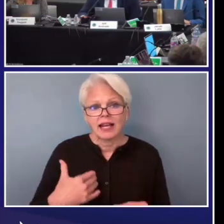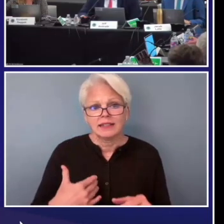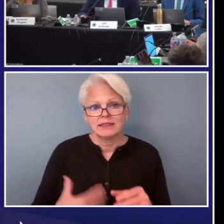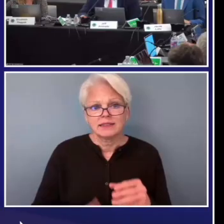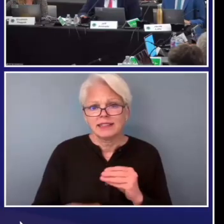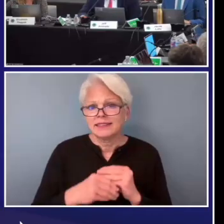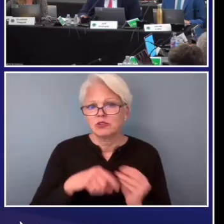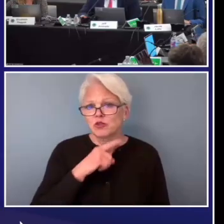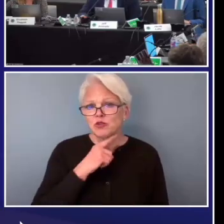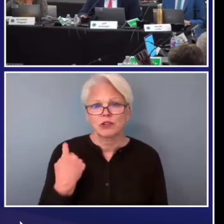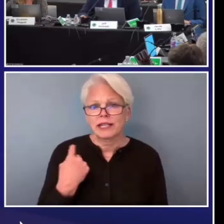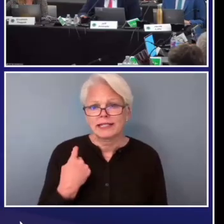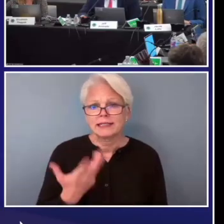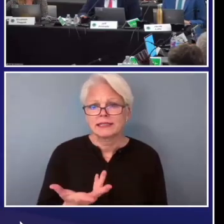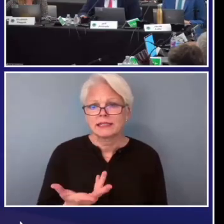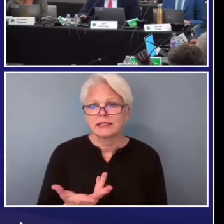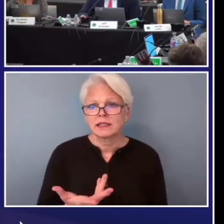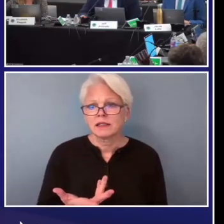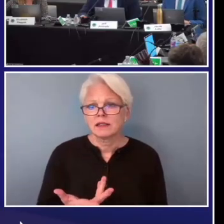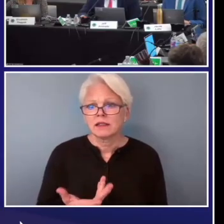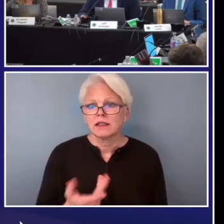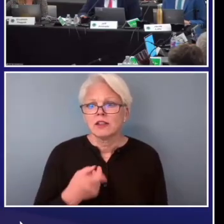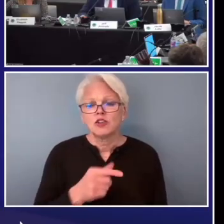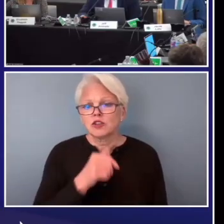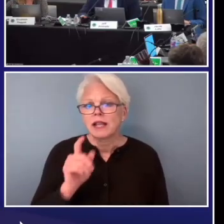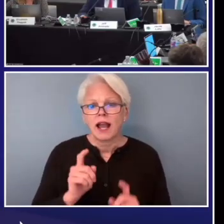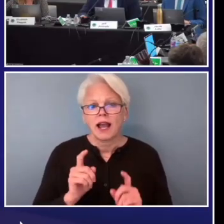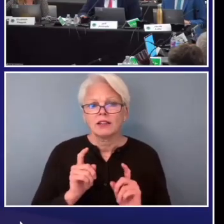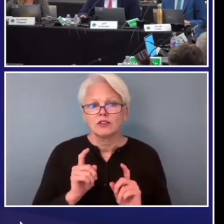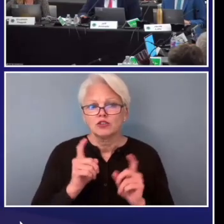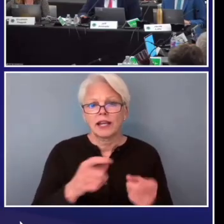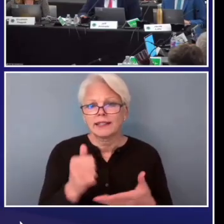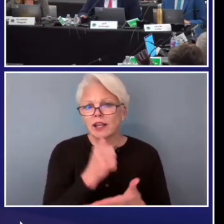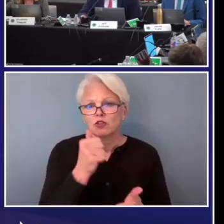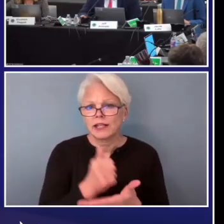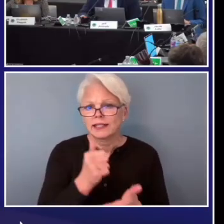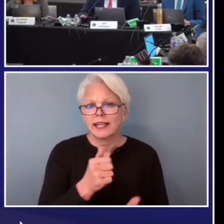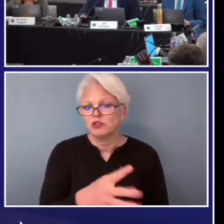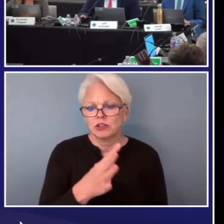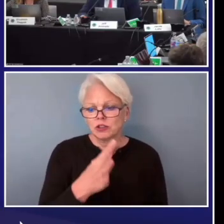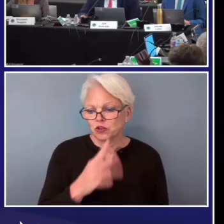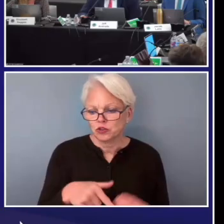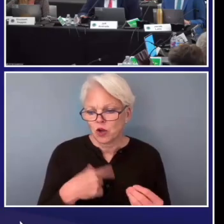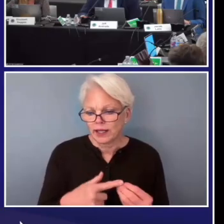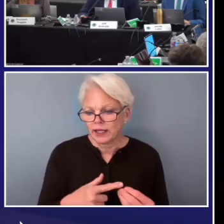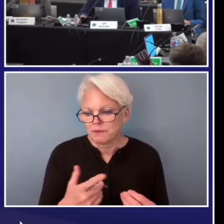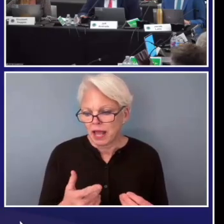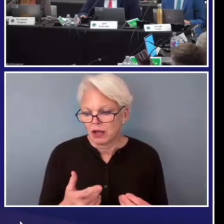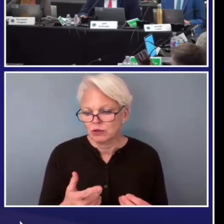I mean, what you're, I mean, you're not, you're not granting accreditation, you're talking about the, the beginning of the process.